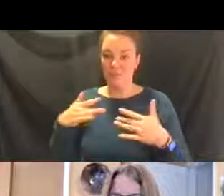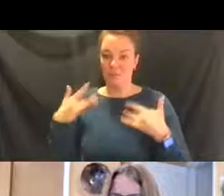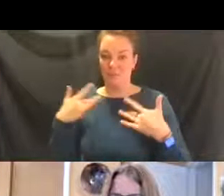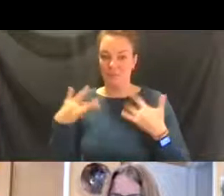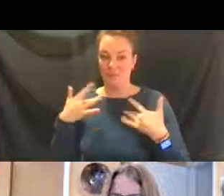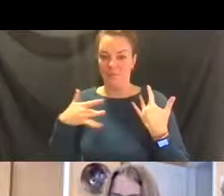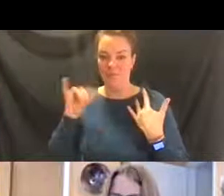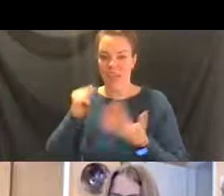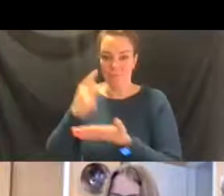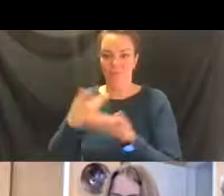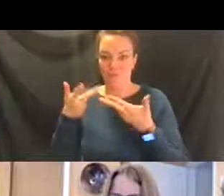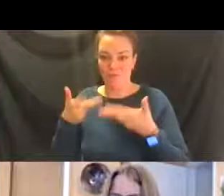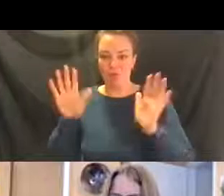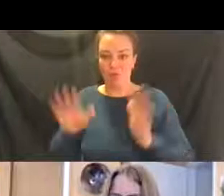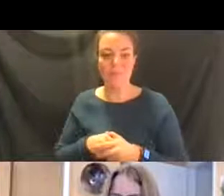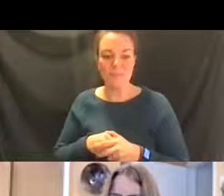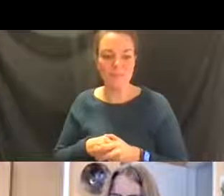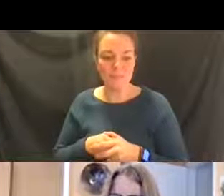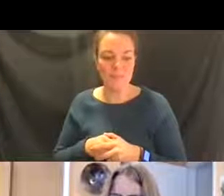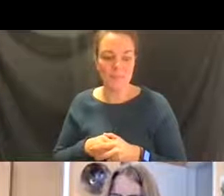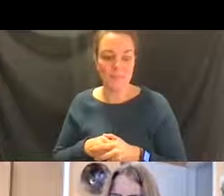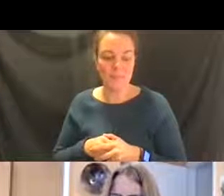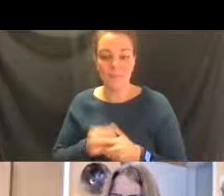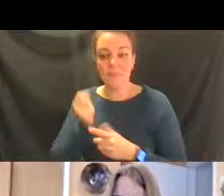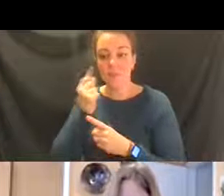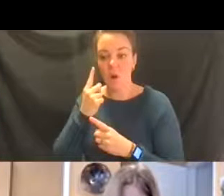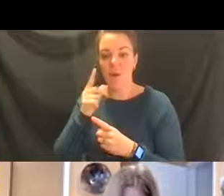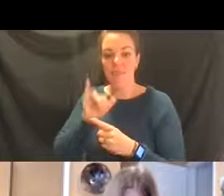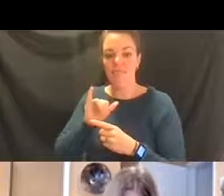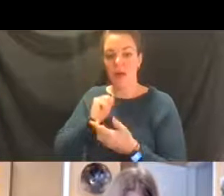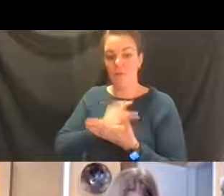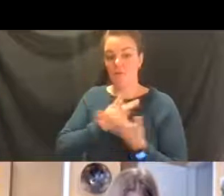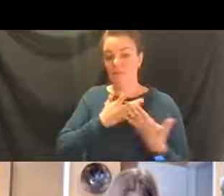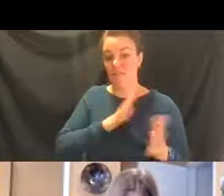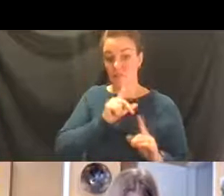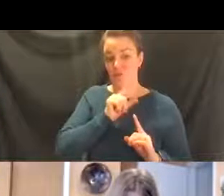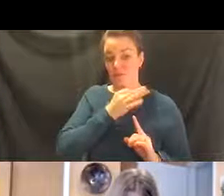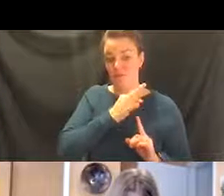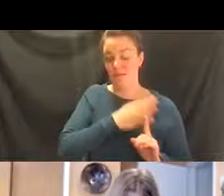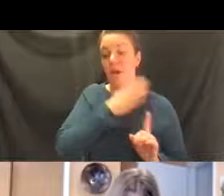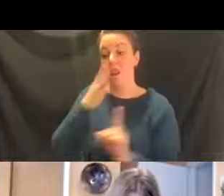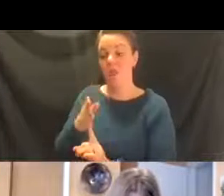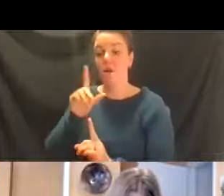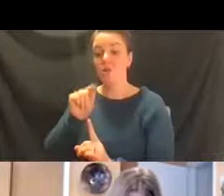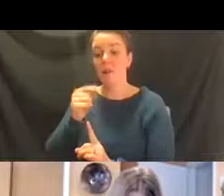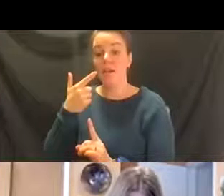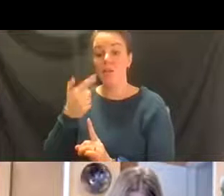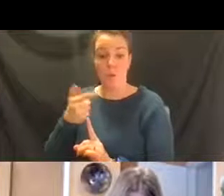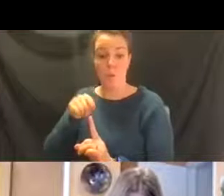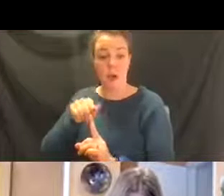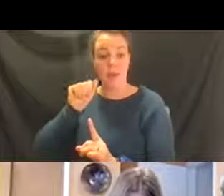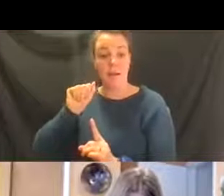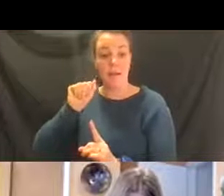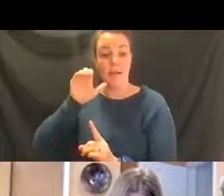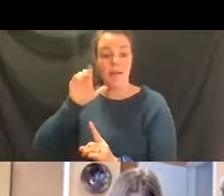And then because of this approval in 2021 ACL administration for community living awarded